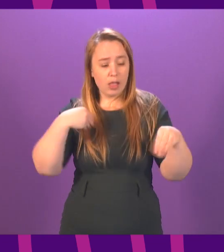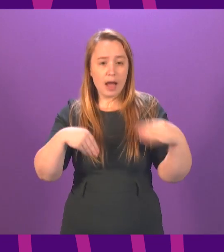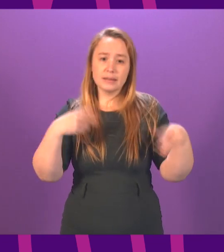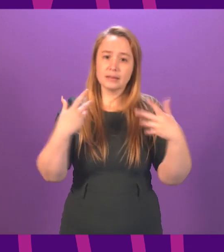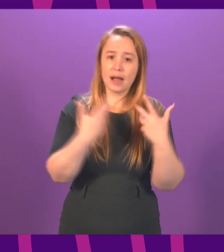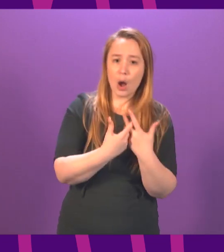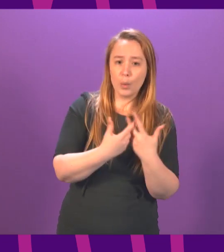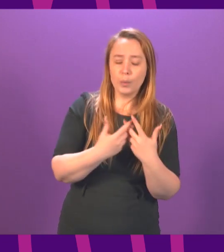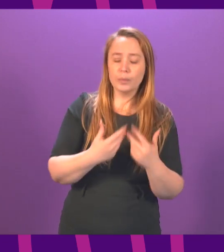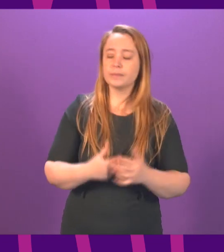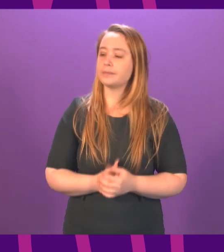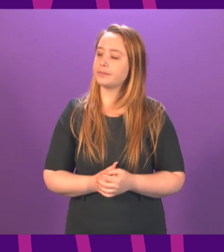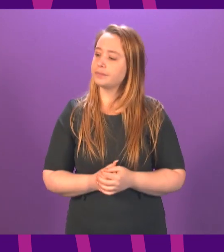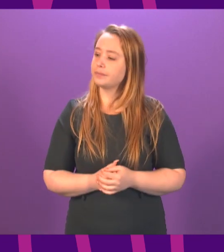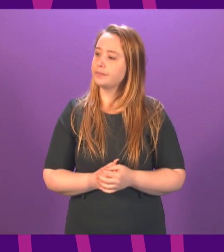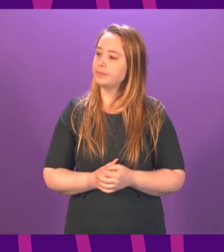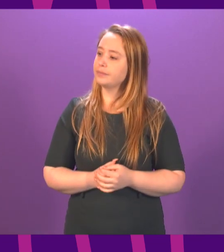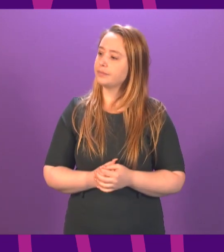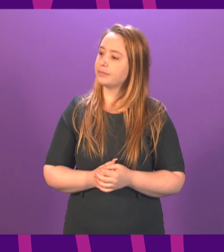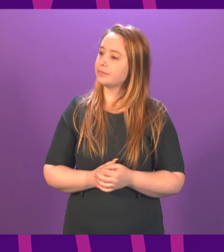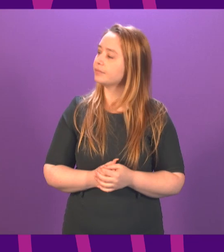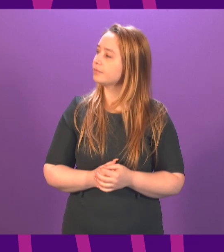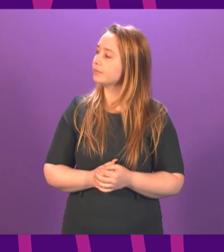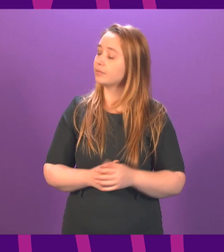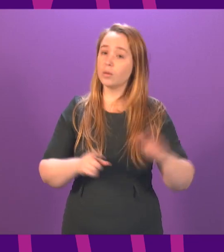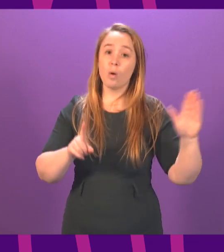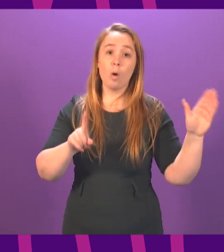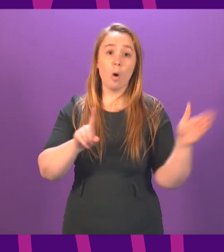My comment is not directed at Edinburgh airport which, like all airports and the aviation sector